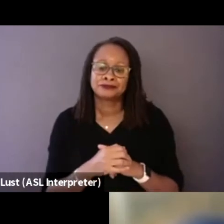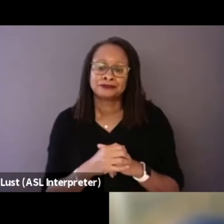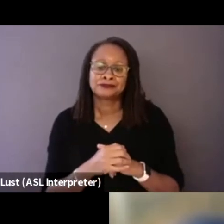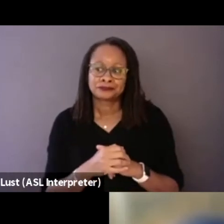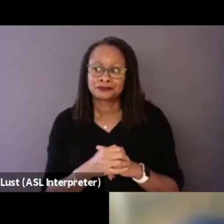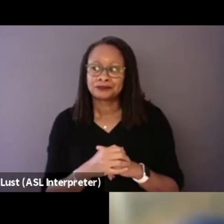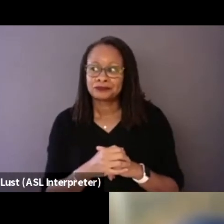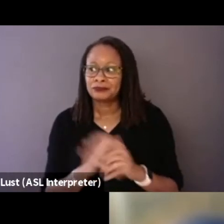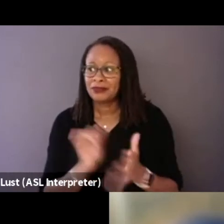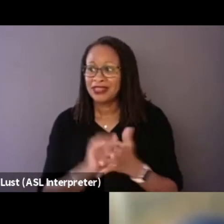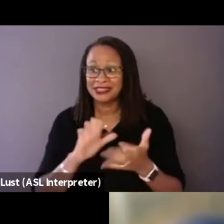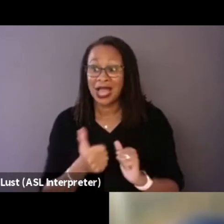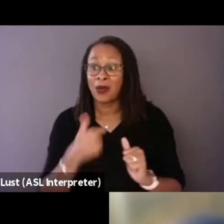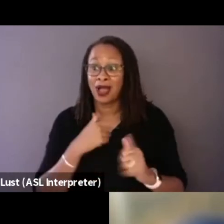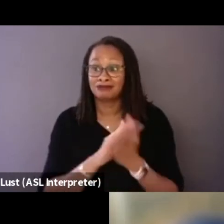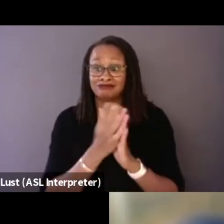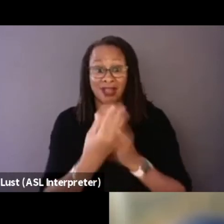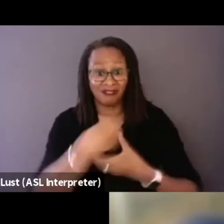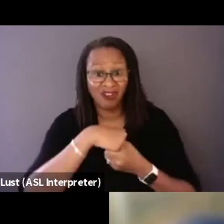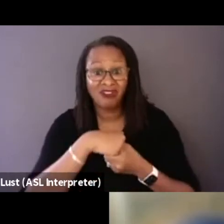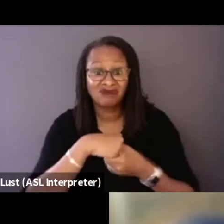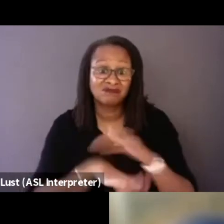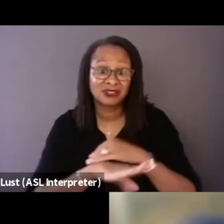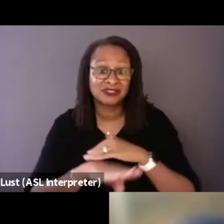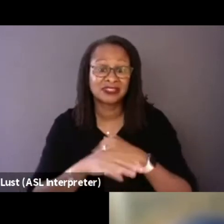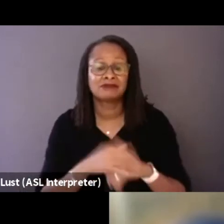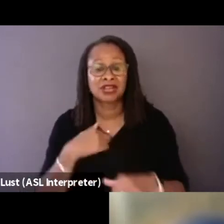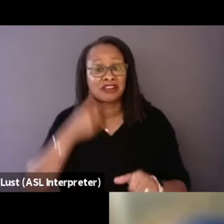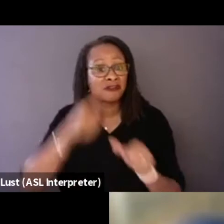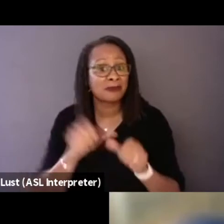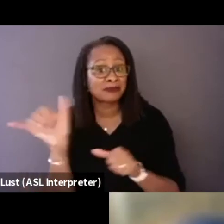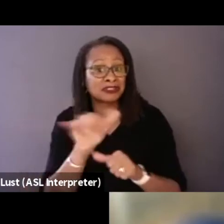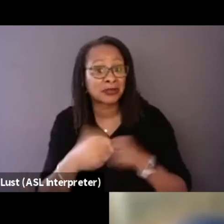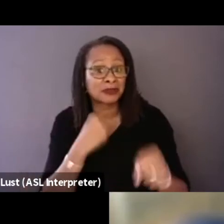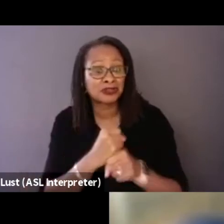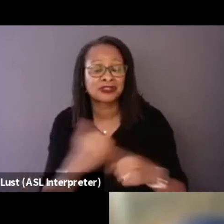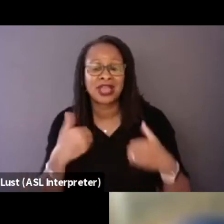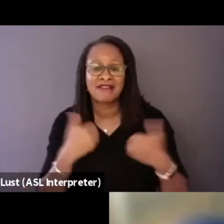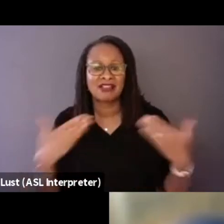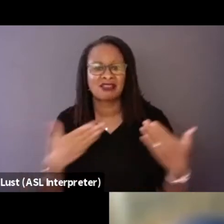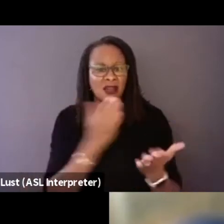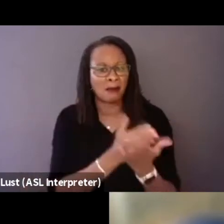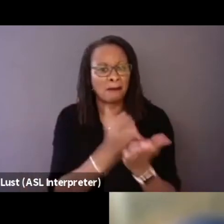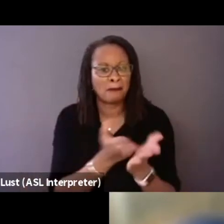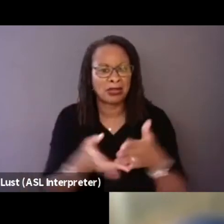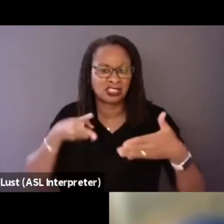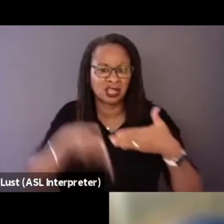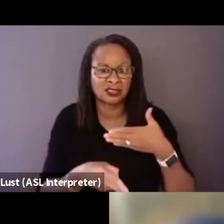And that's how I got involved basically. And I remember that same year, there was a lot of budget cuts happening, like a lot of budget cuts happening.